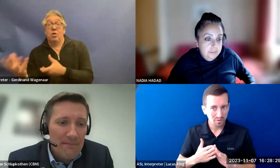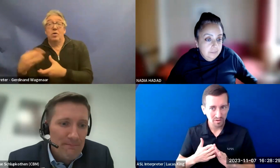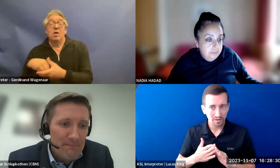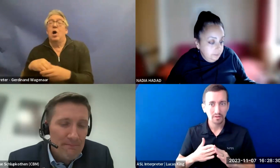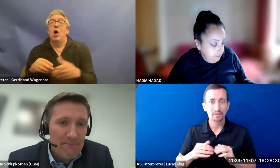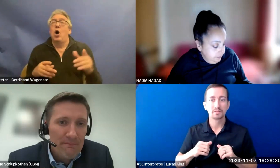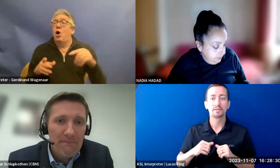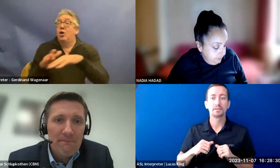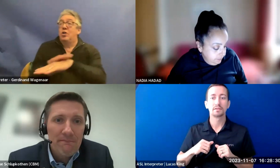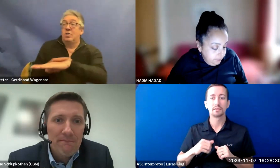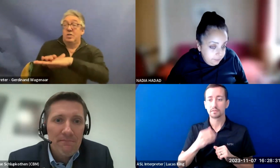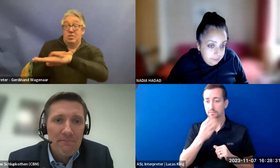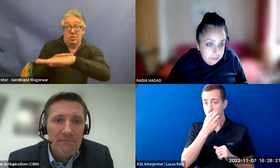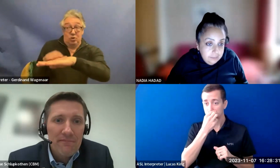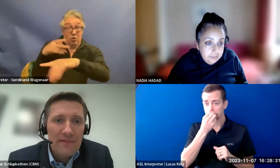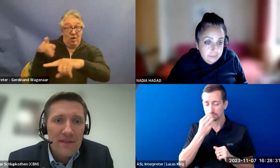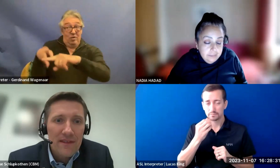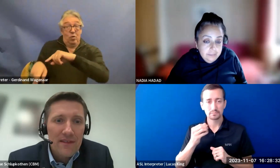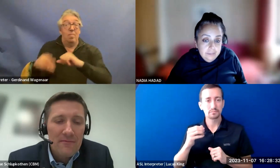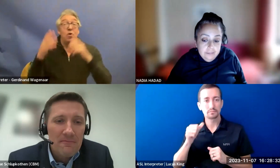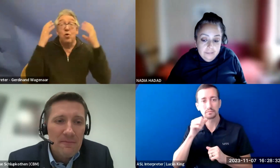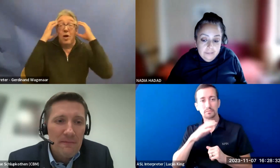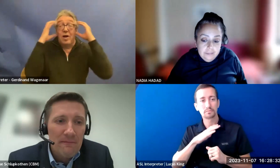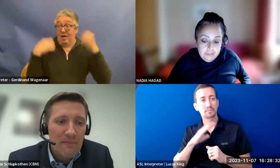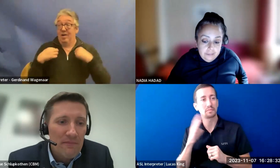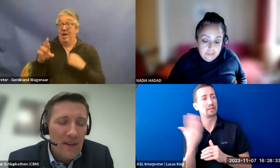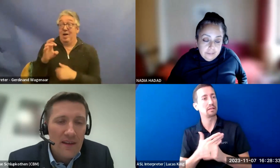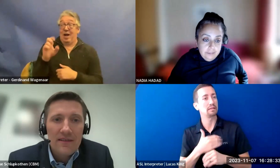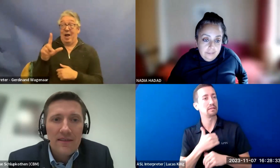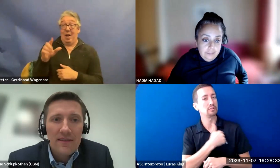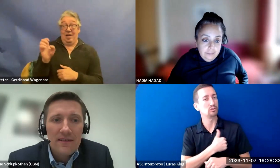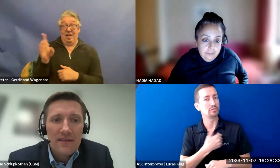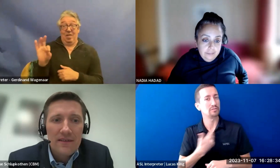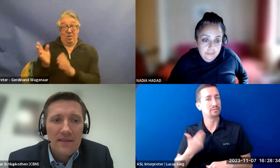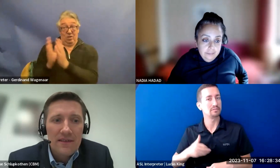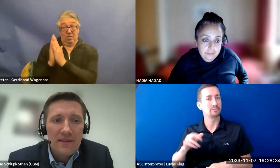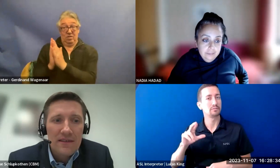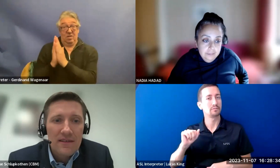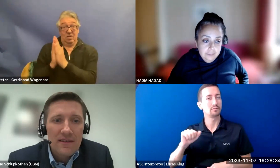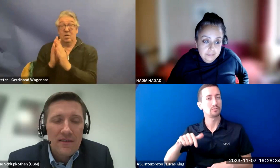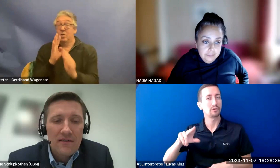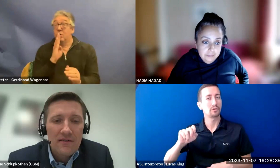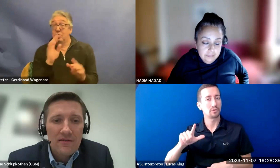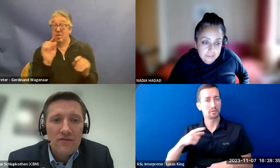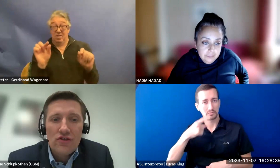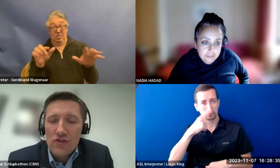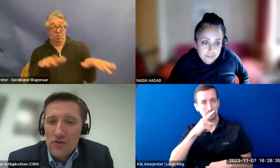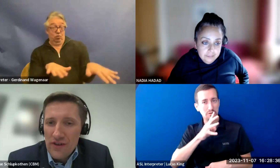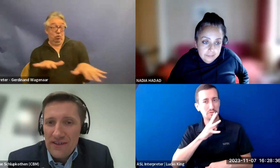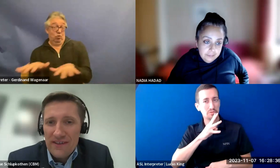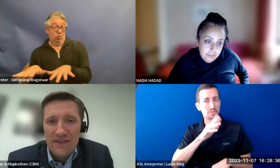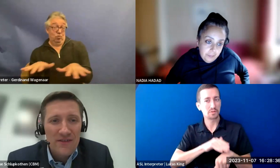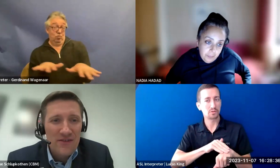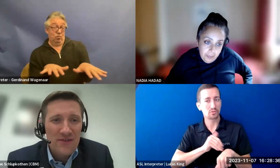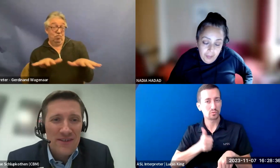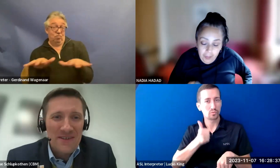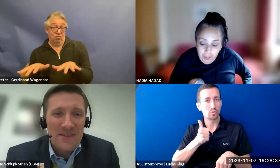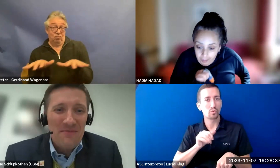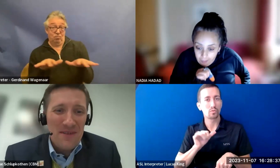Sorry to interrupt. This is Raquel from EDF. Would you mind speaking a bit slower? Sure. -Thank you.